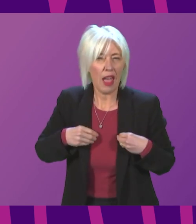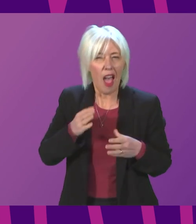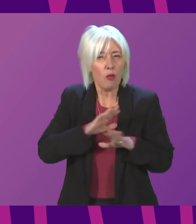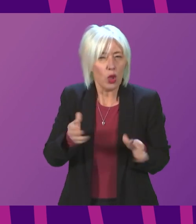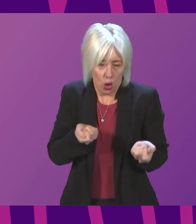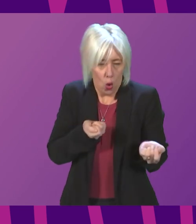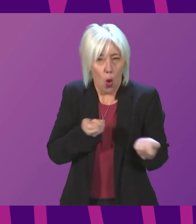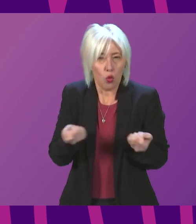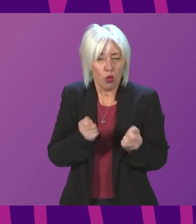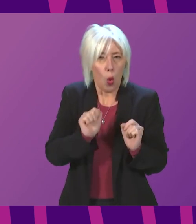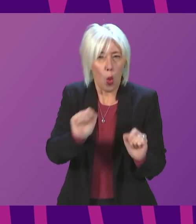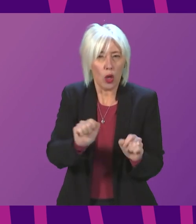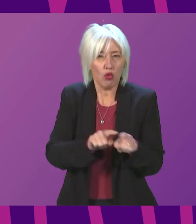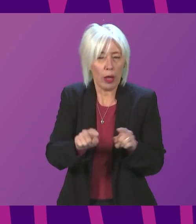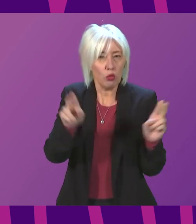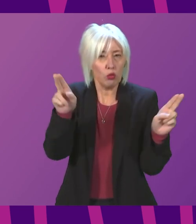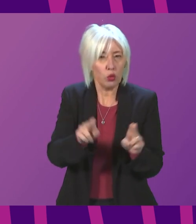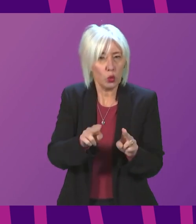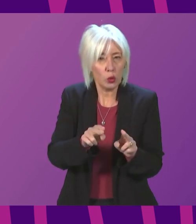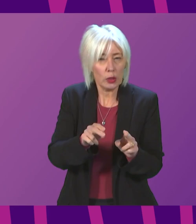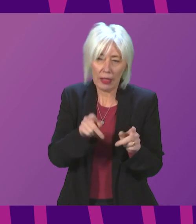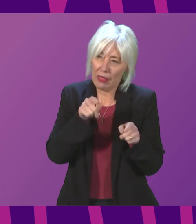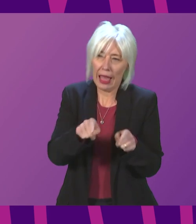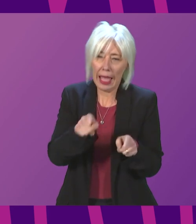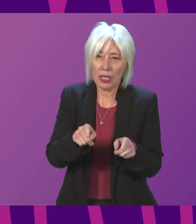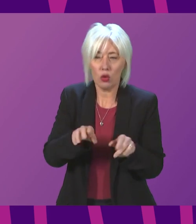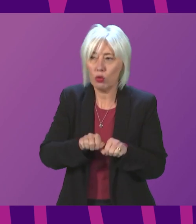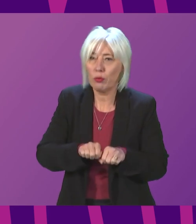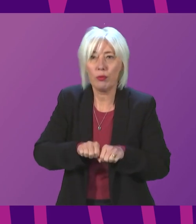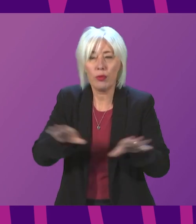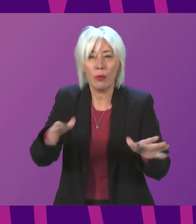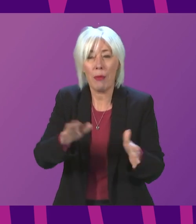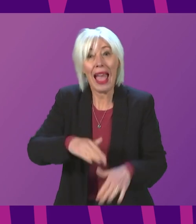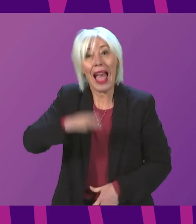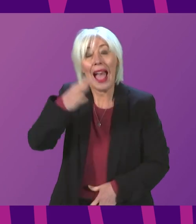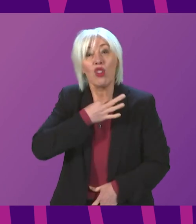stem—at least to some extent—transmission in higher-risk settings such as hospitality,